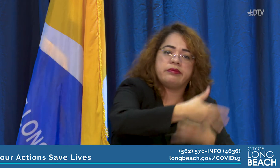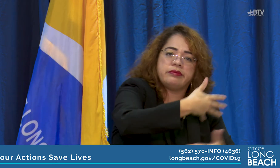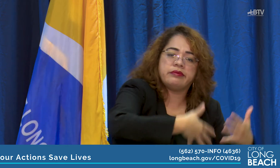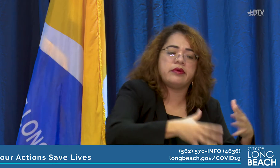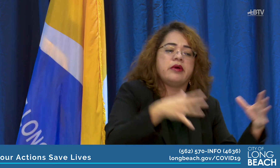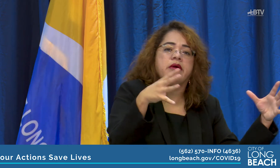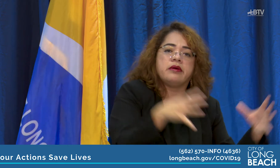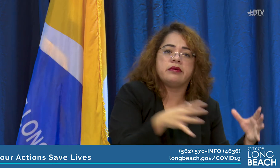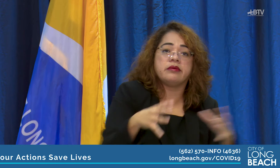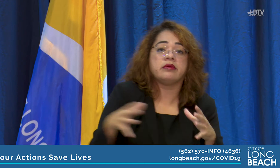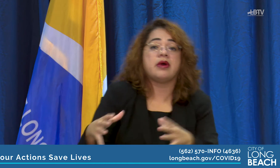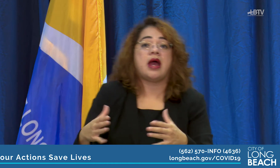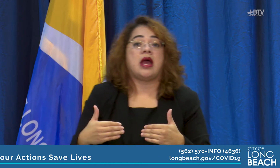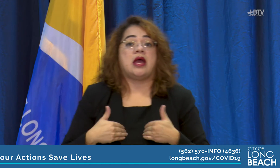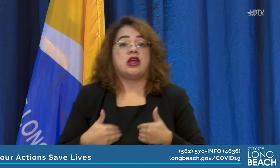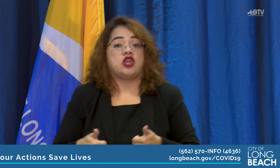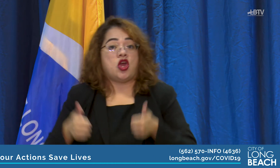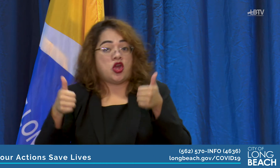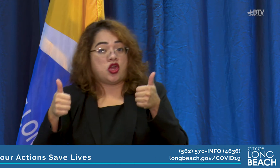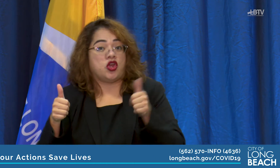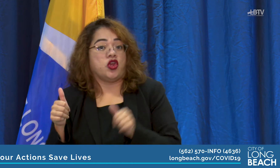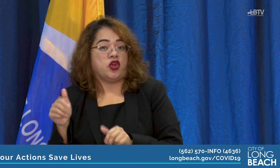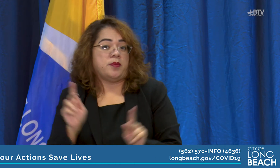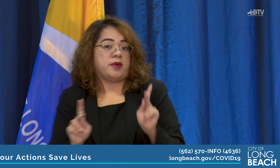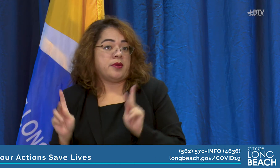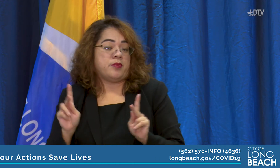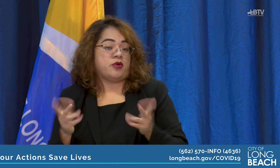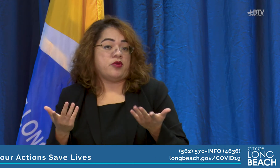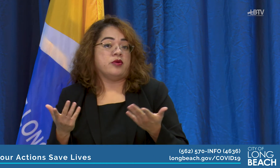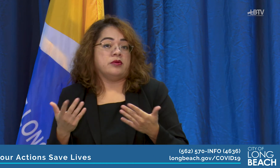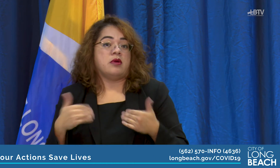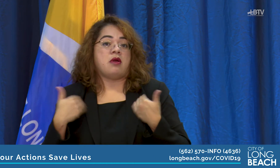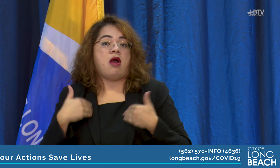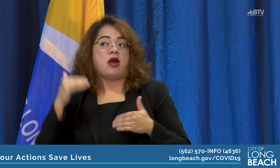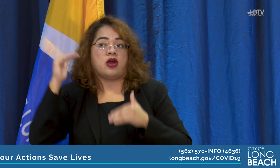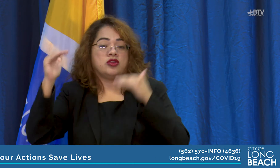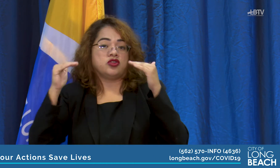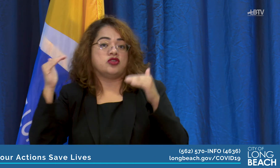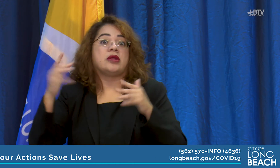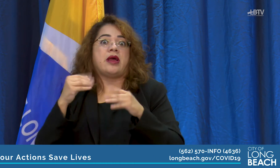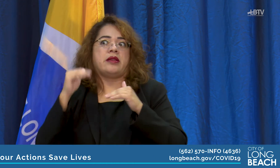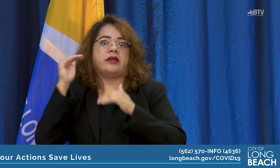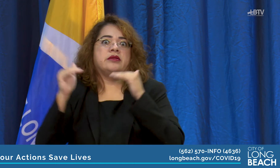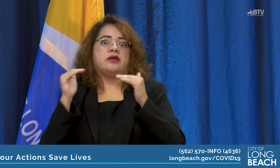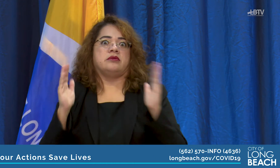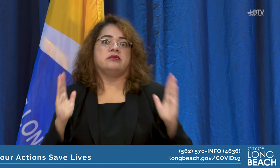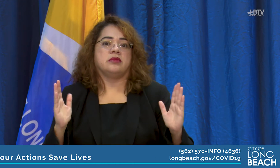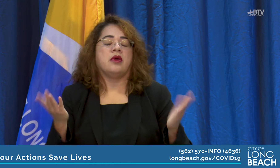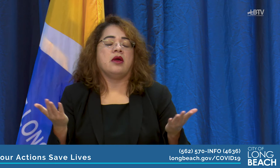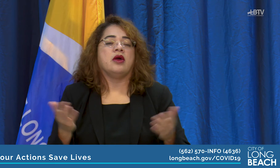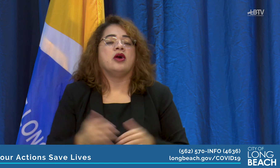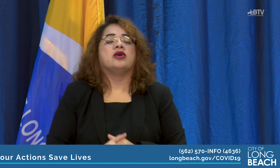in our younger, you know in our younger folks and so as the spread continues now with the upcoming